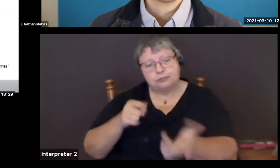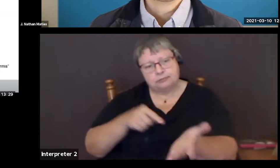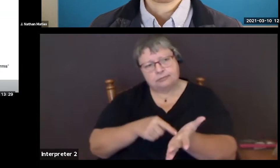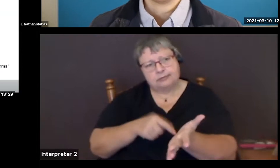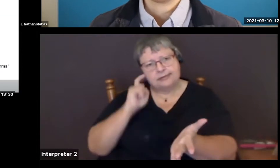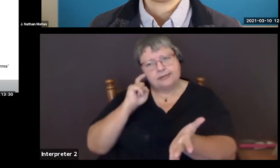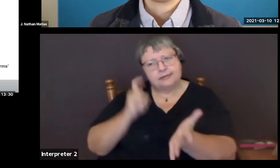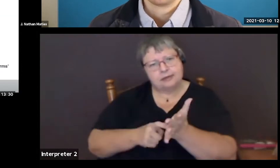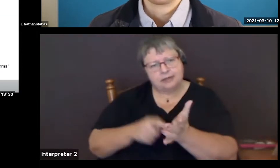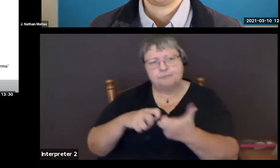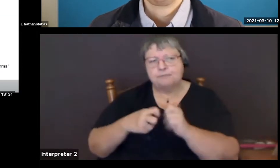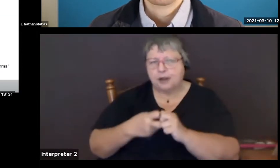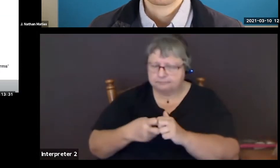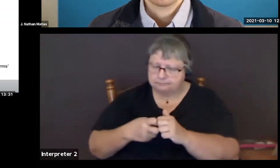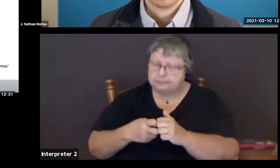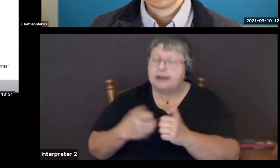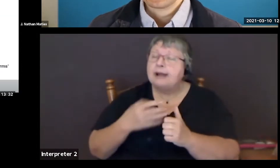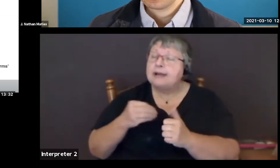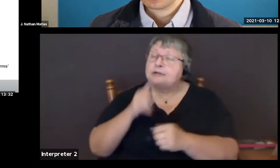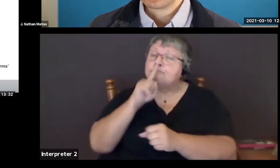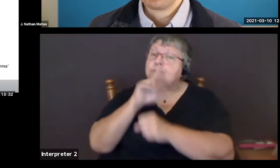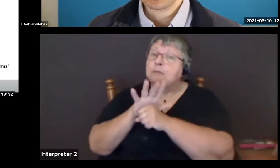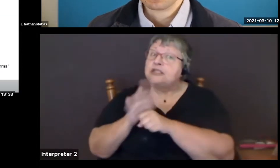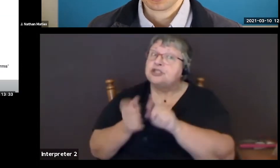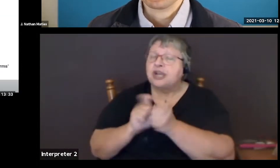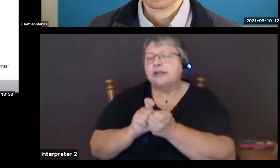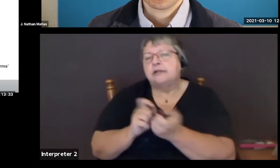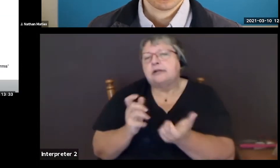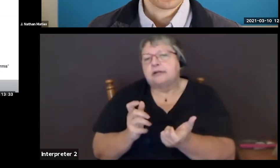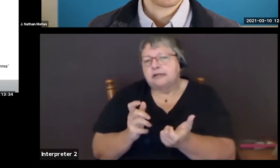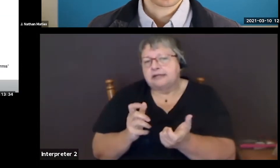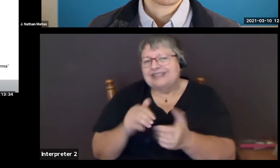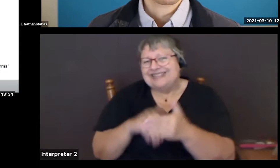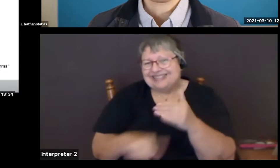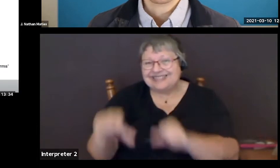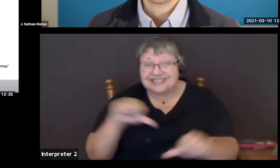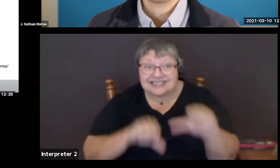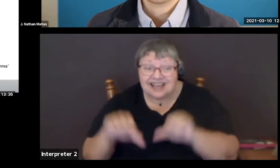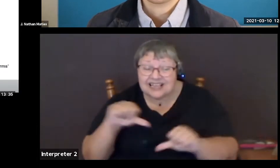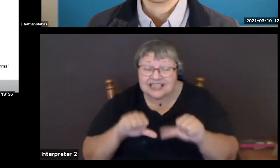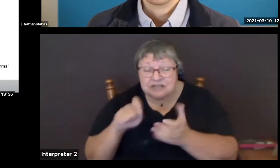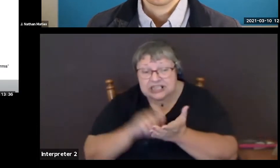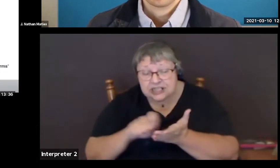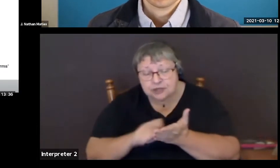and at least promise change. And in the scientific literature. The there's more research to be done.